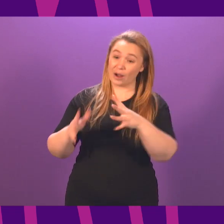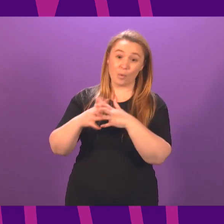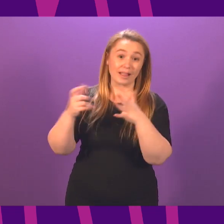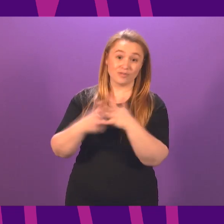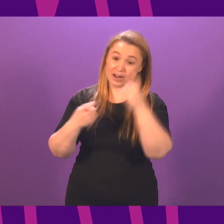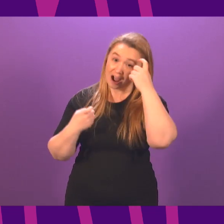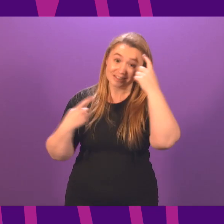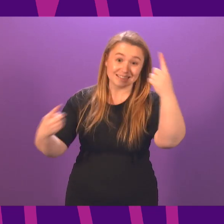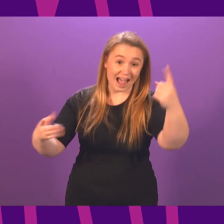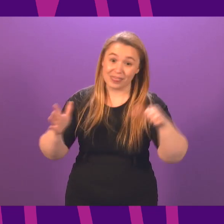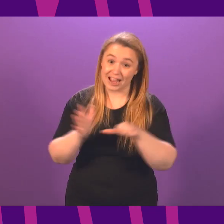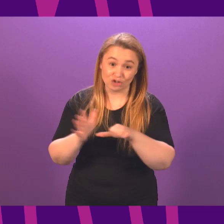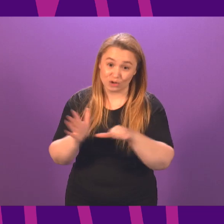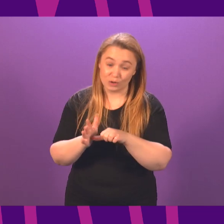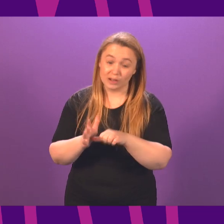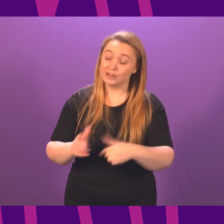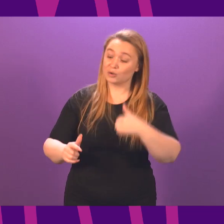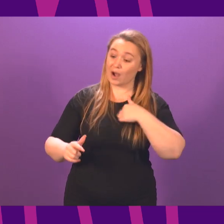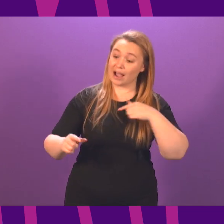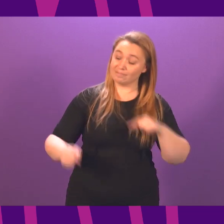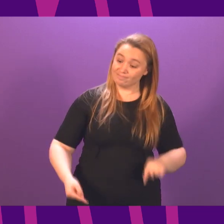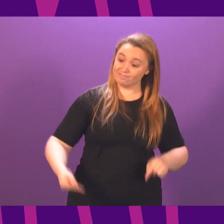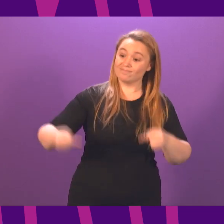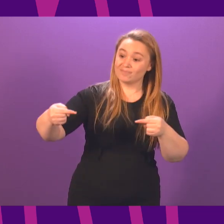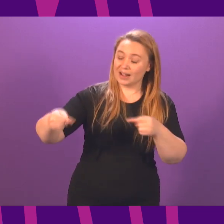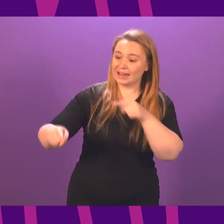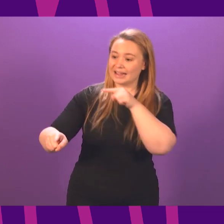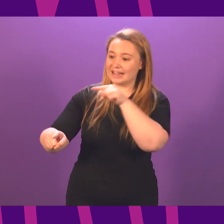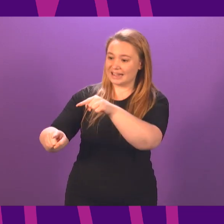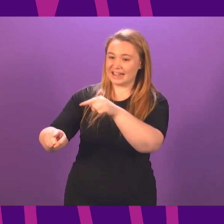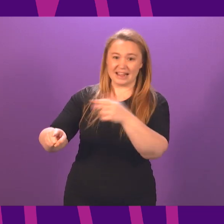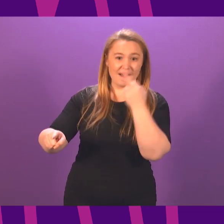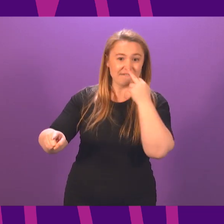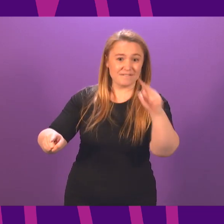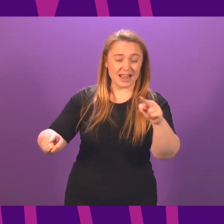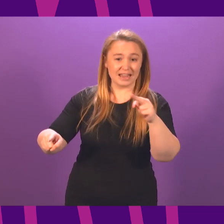me about and I take issue with the fact that he puts words in my mouth that I have never used does